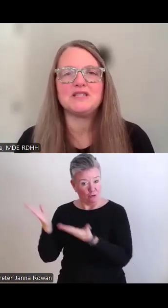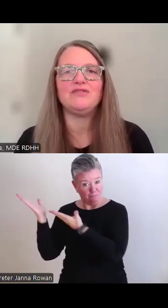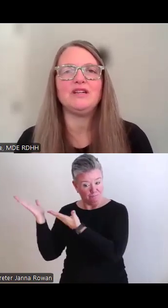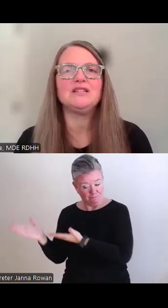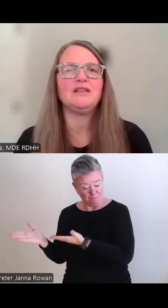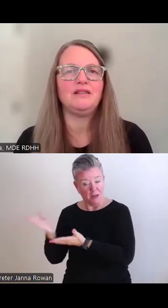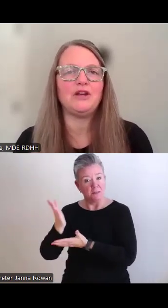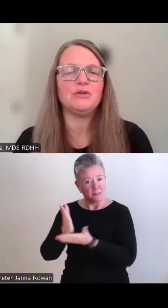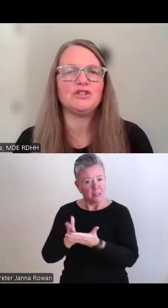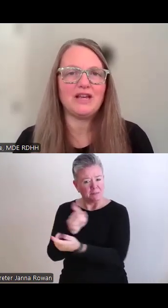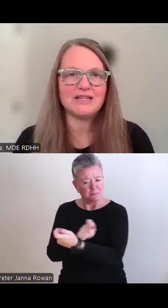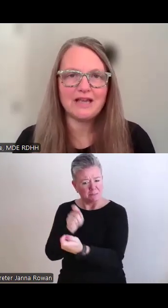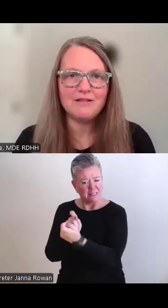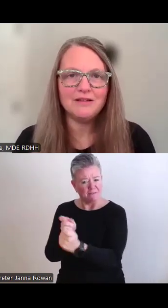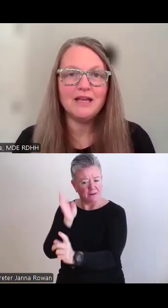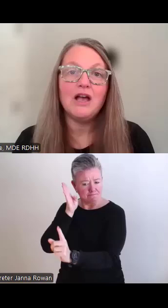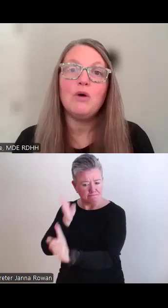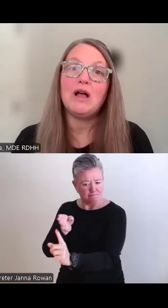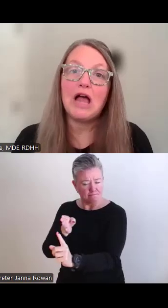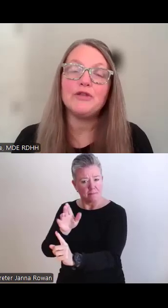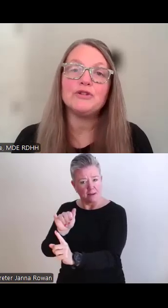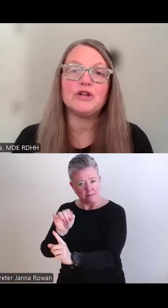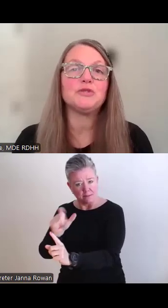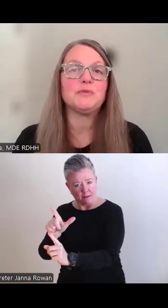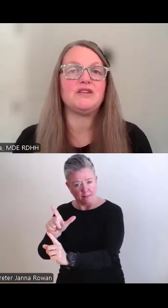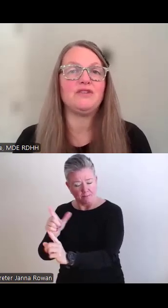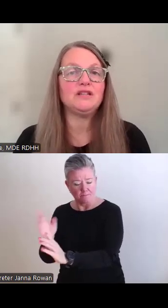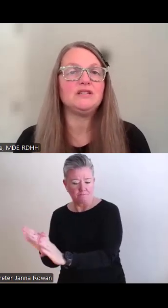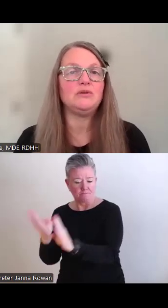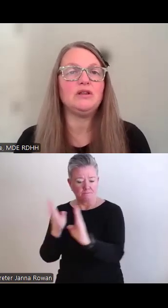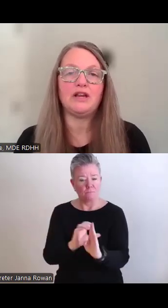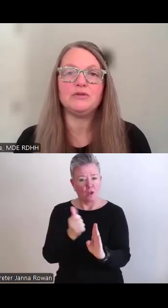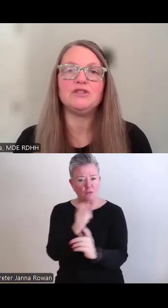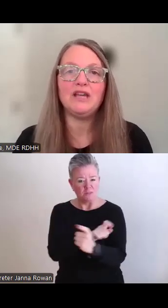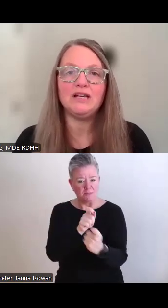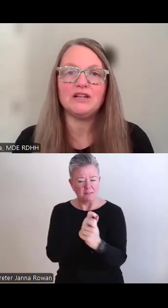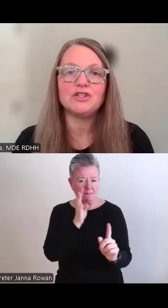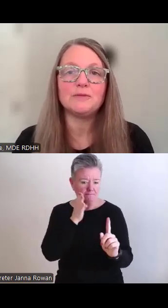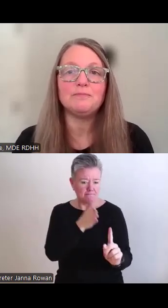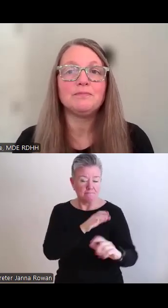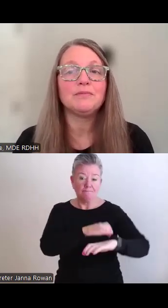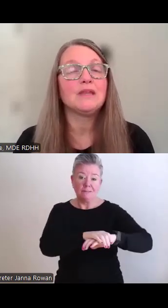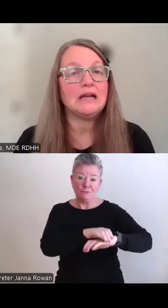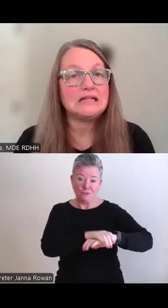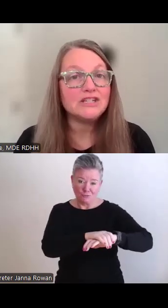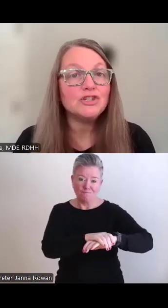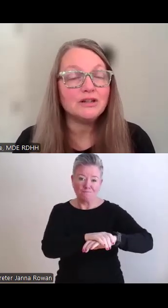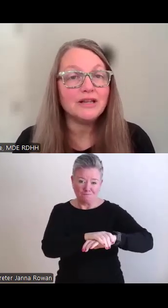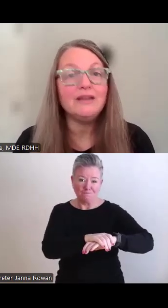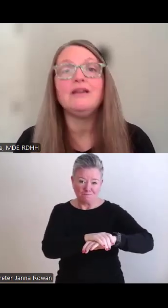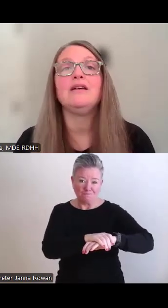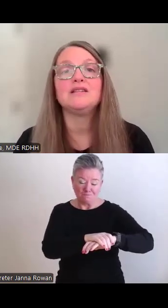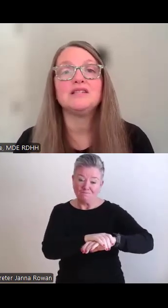specific to the language of ASL while others are specific to the language of English. Additionally,